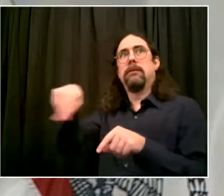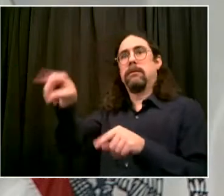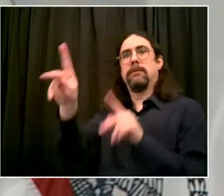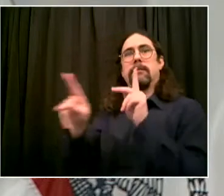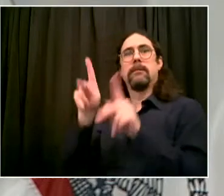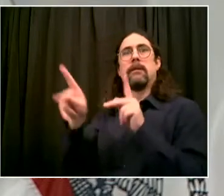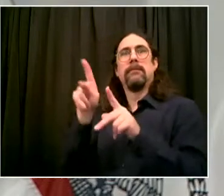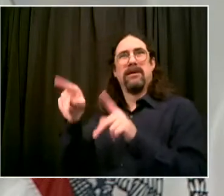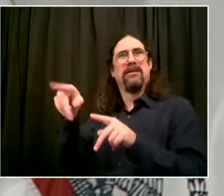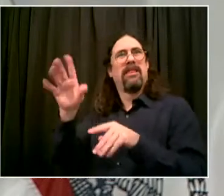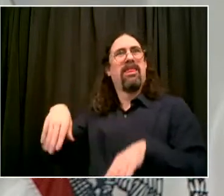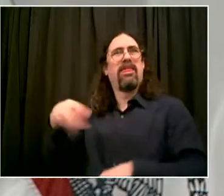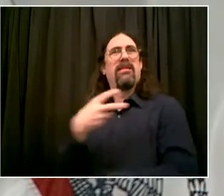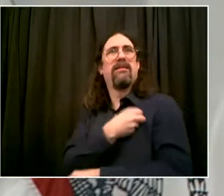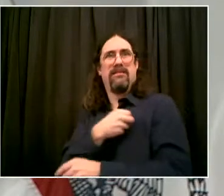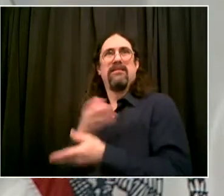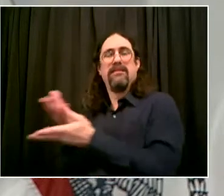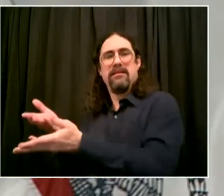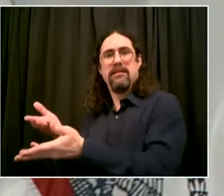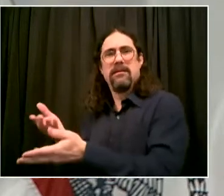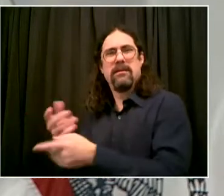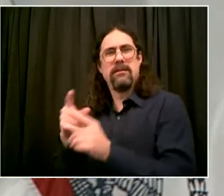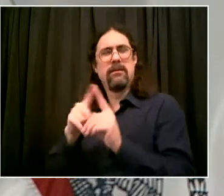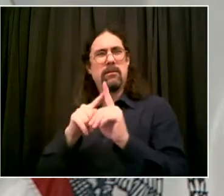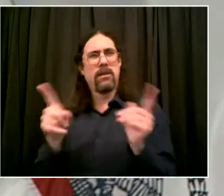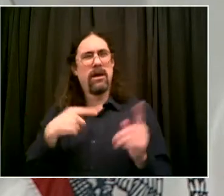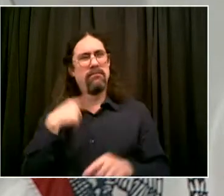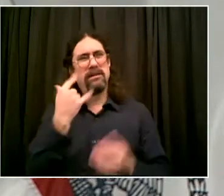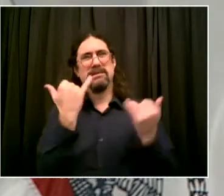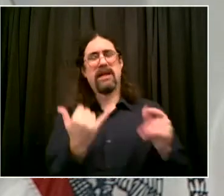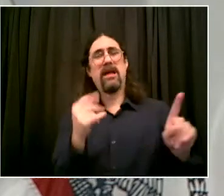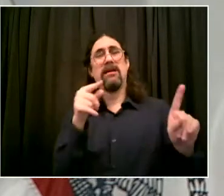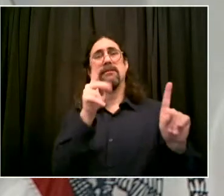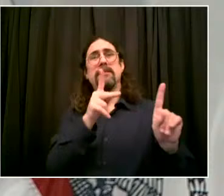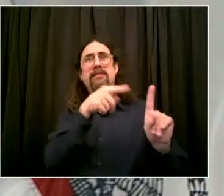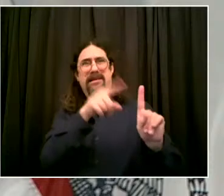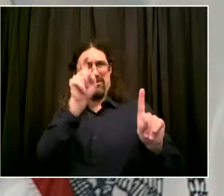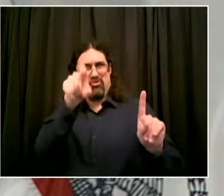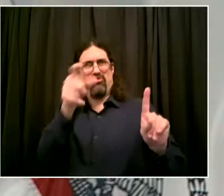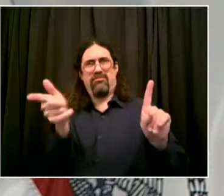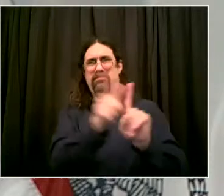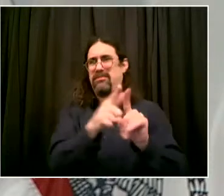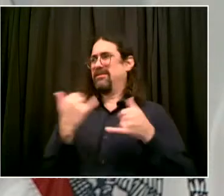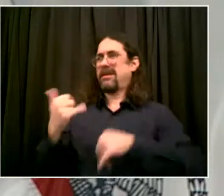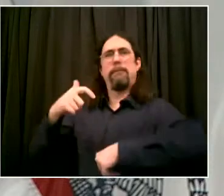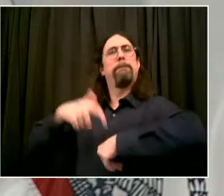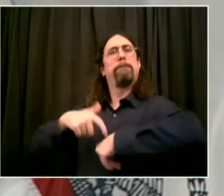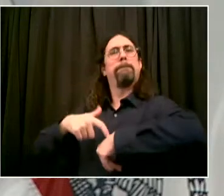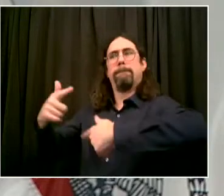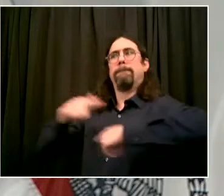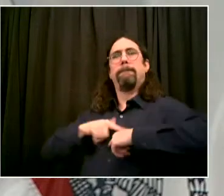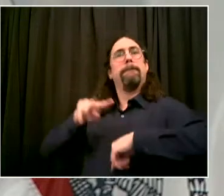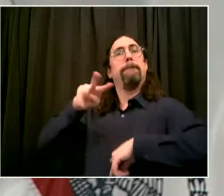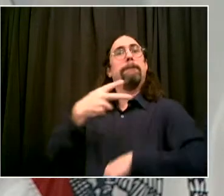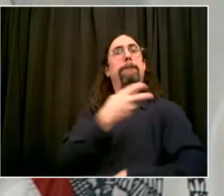TELLING PEOPLE THAT YOU ONLY NEED THE ONE DOSE OR THAT'S BETTER THAN NOTHING? HOW CAN YOU